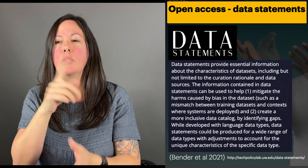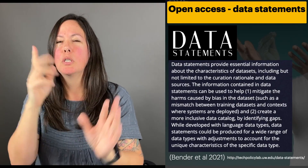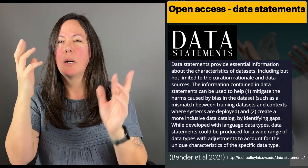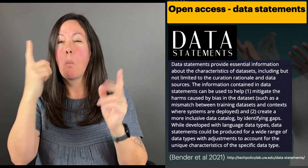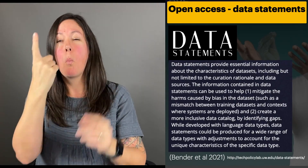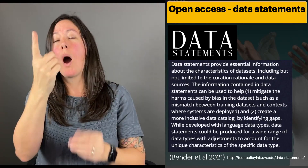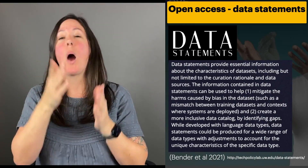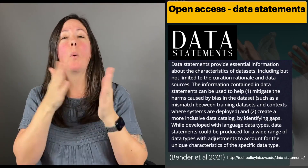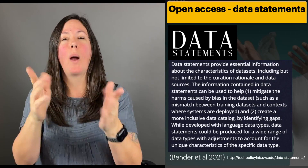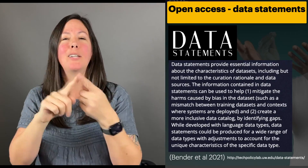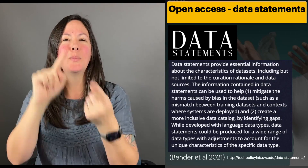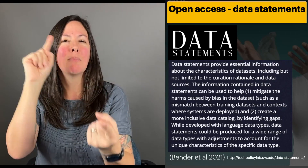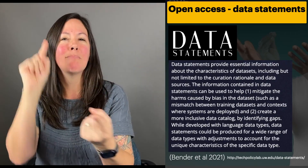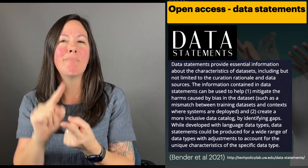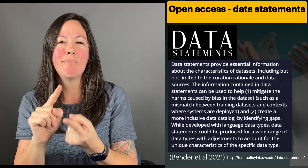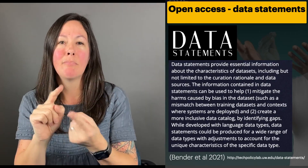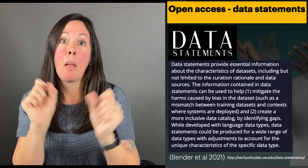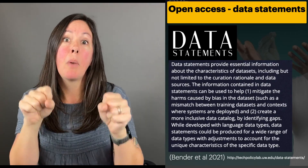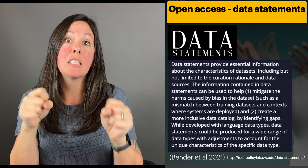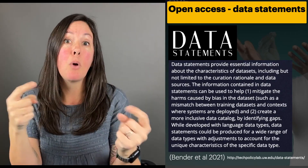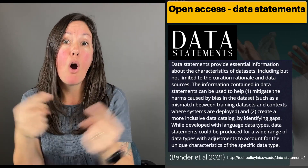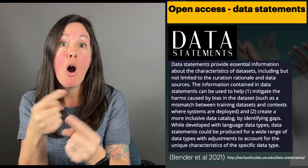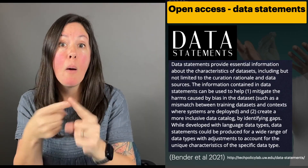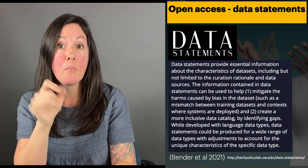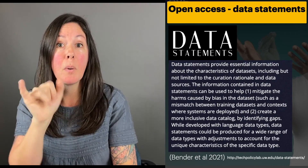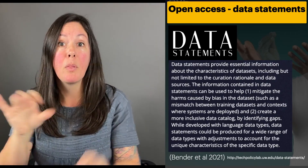making data open and